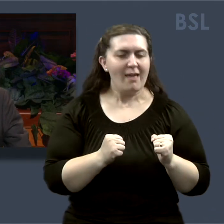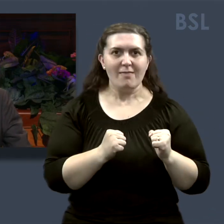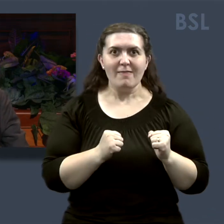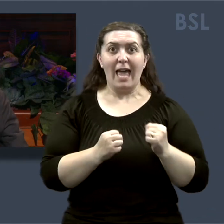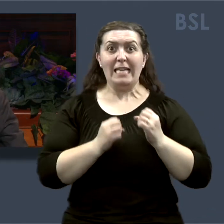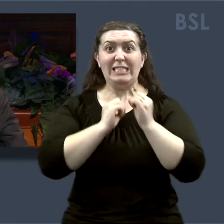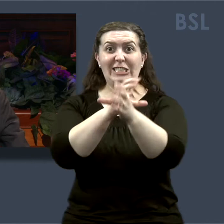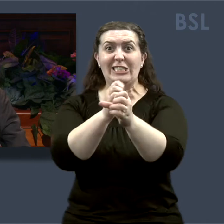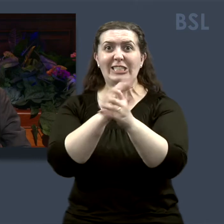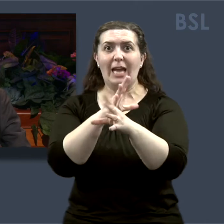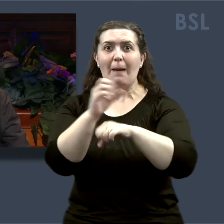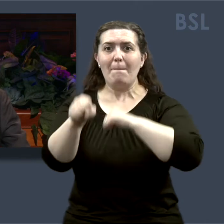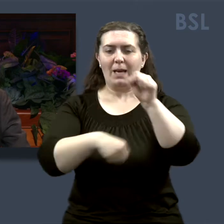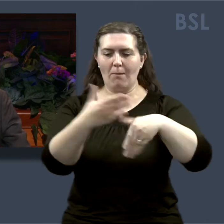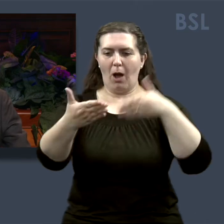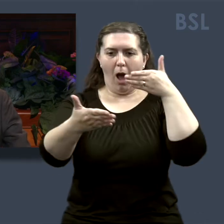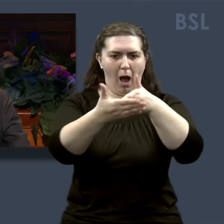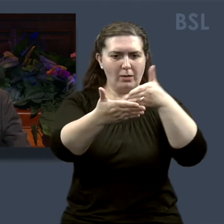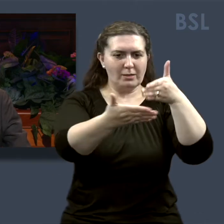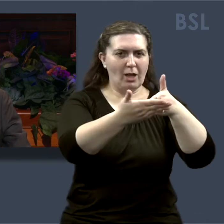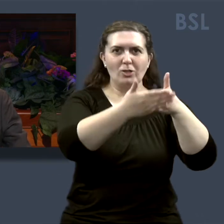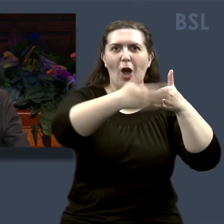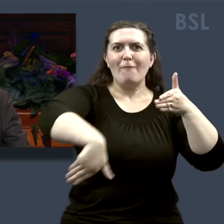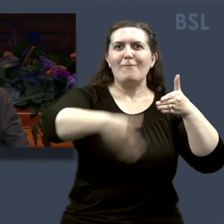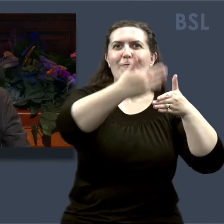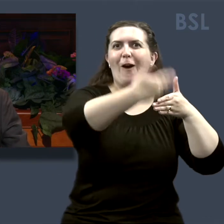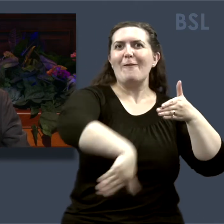you will overcome obstacles of uncertainty and fear,